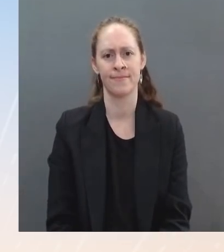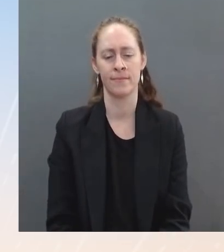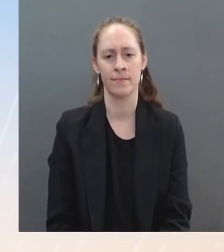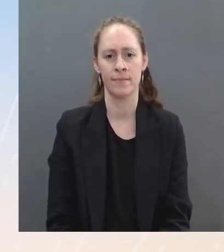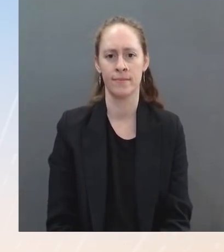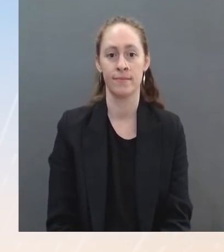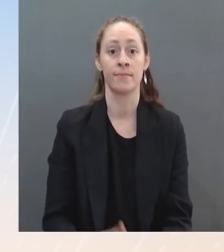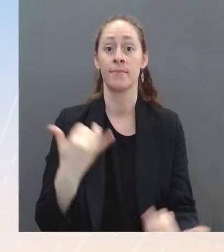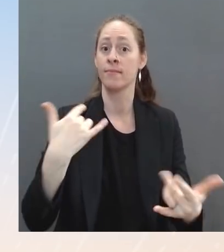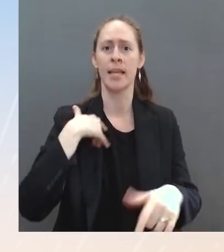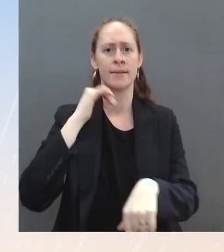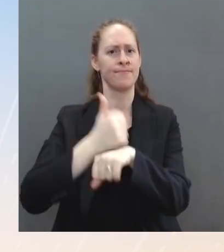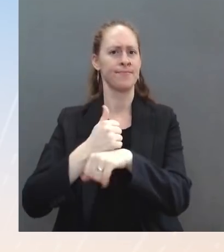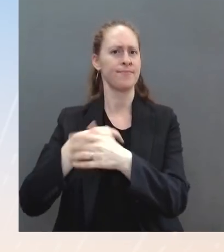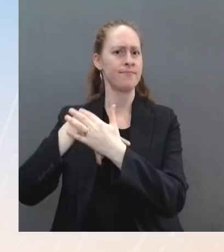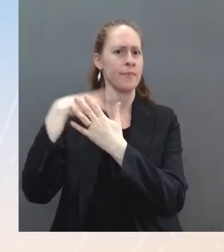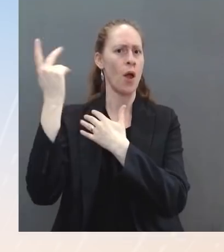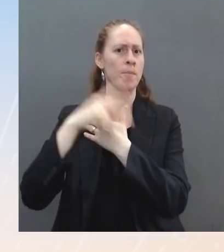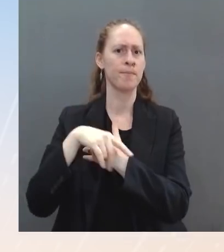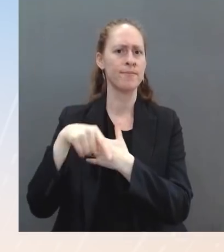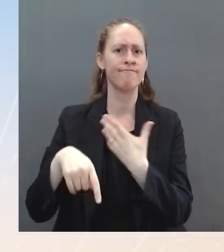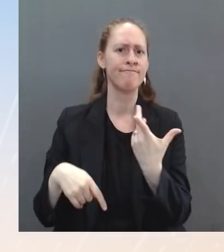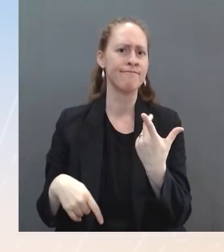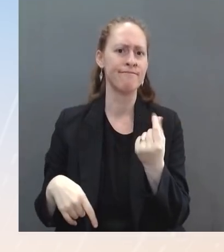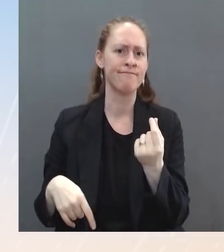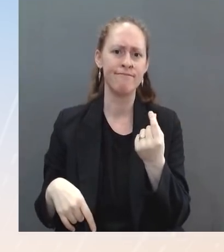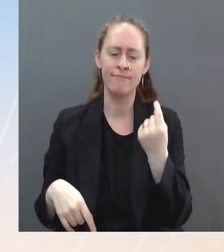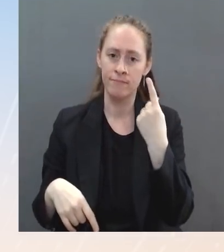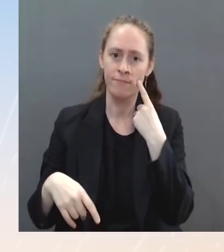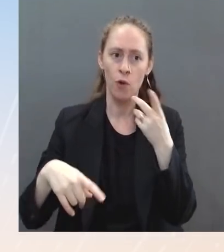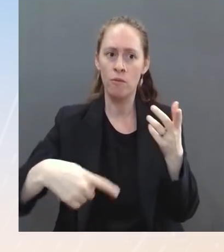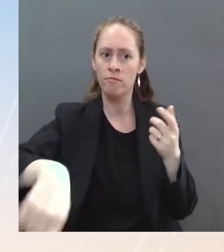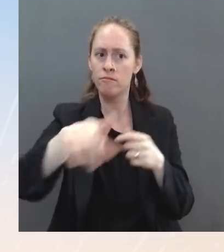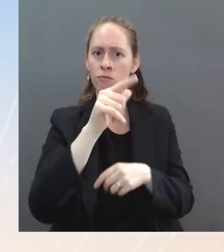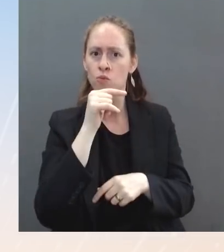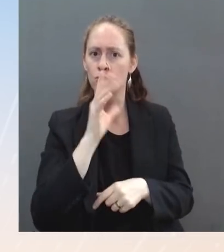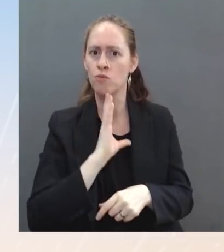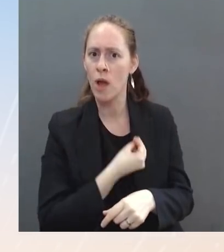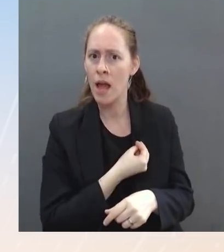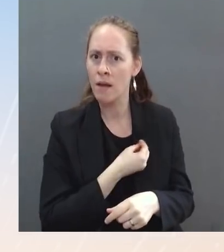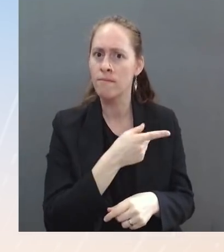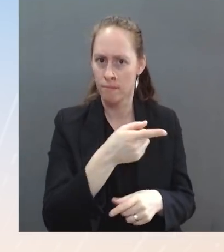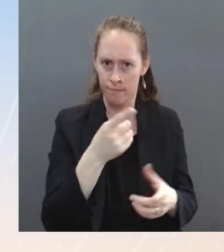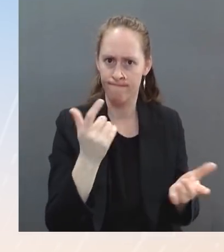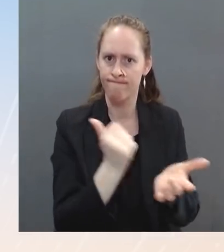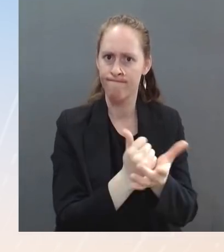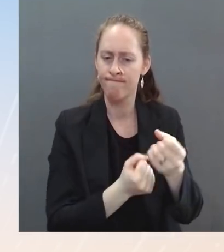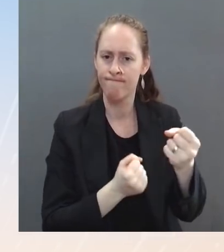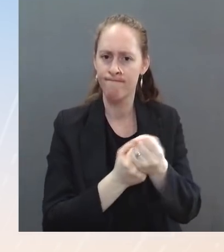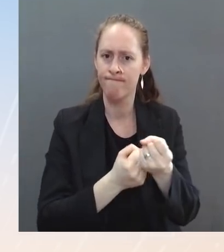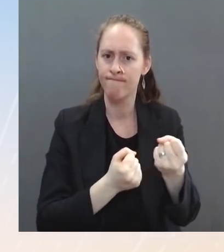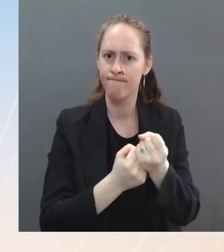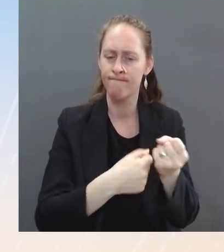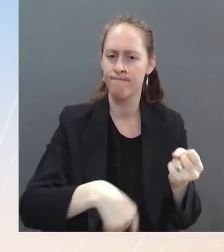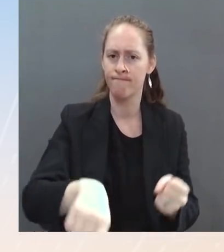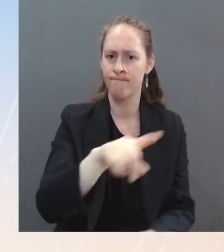has released new resources for transgender kids and their families to help protect their mental health and ensure they receive the care they need to thrive.